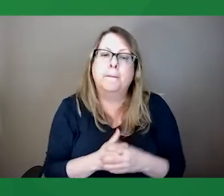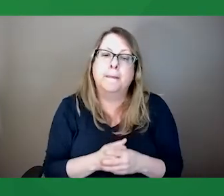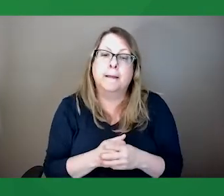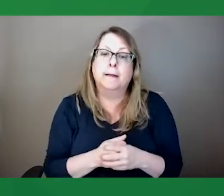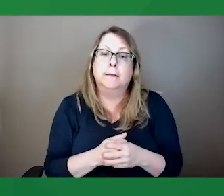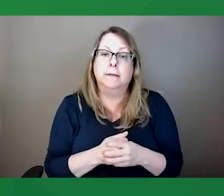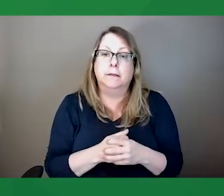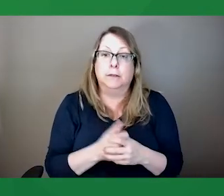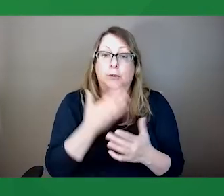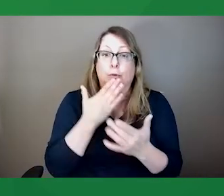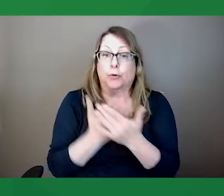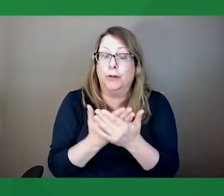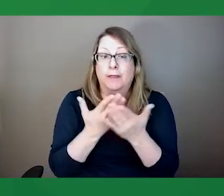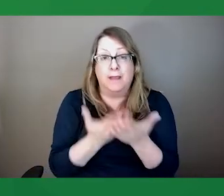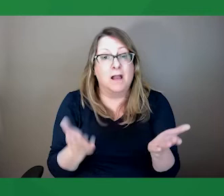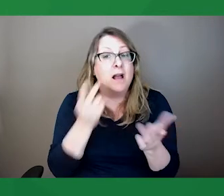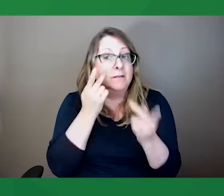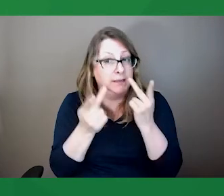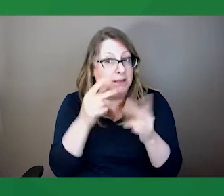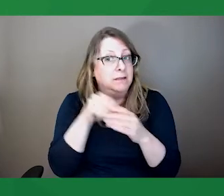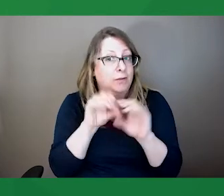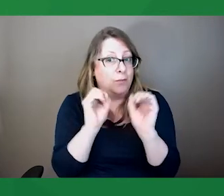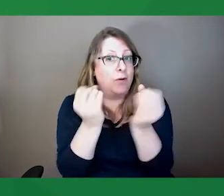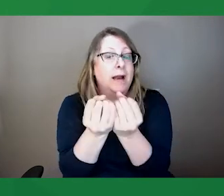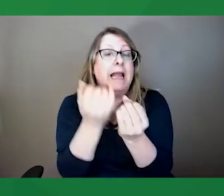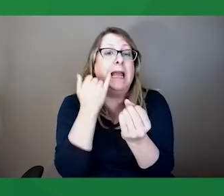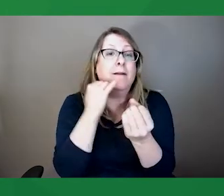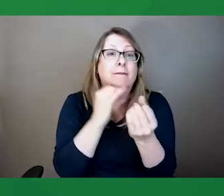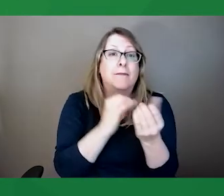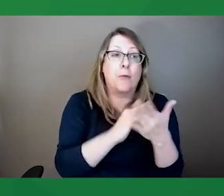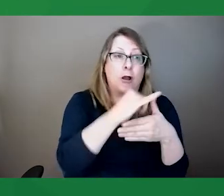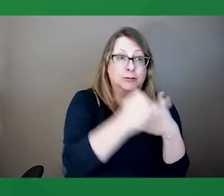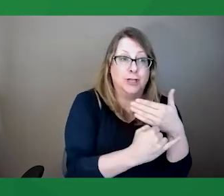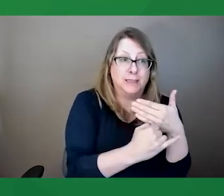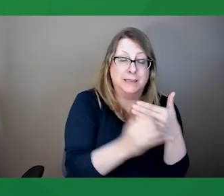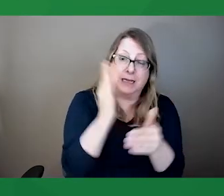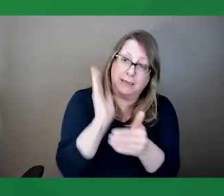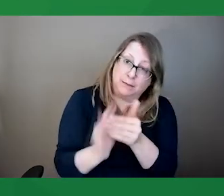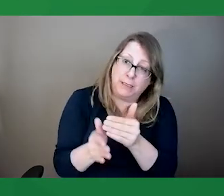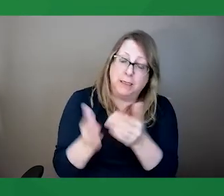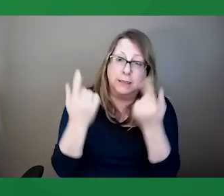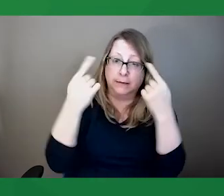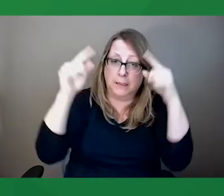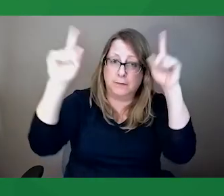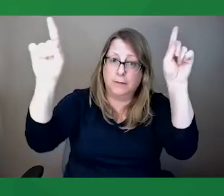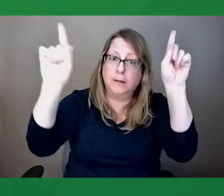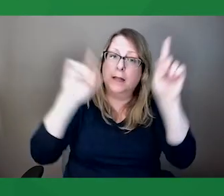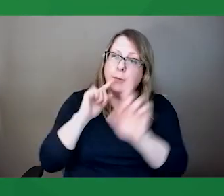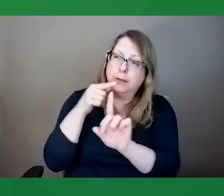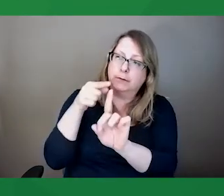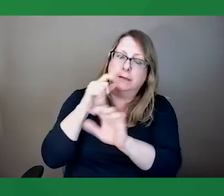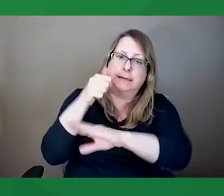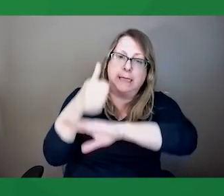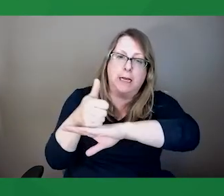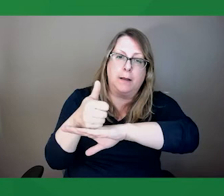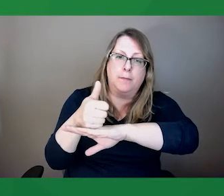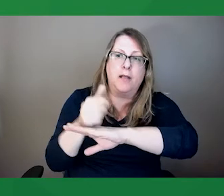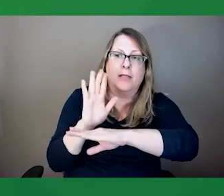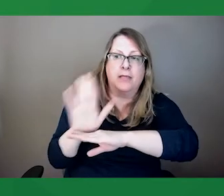is that every single time that a project has been completed successfully, they start creating their own specific processes.